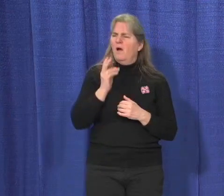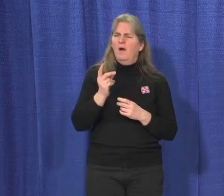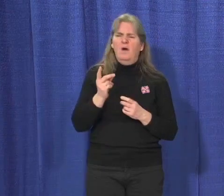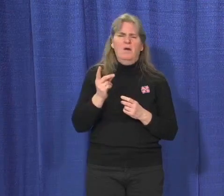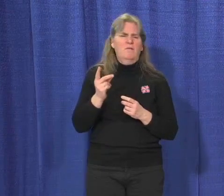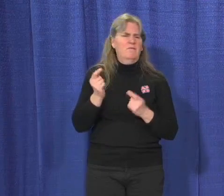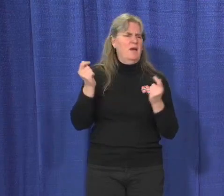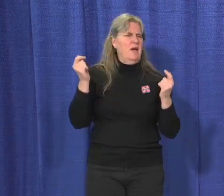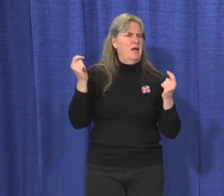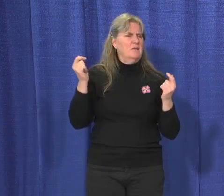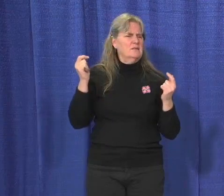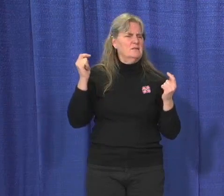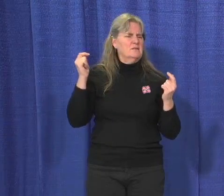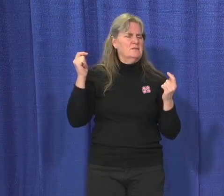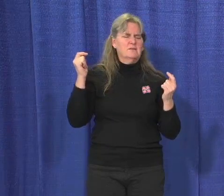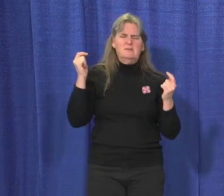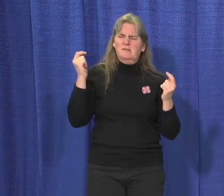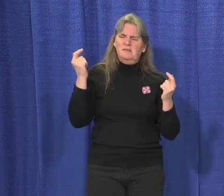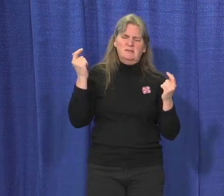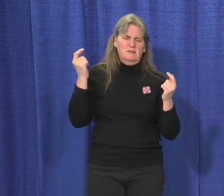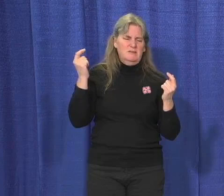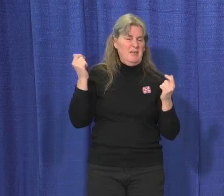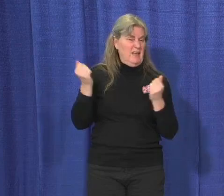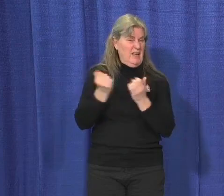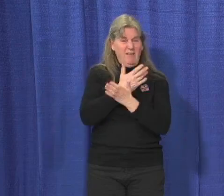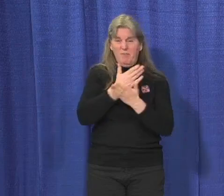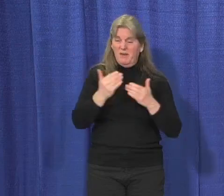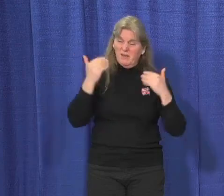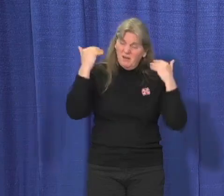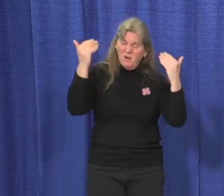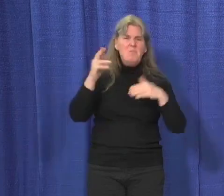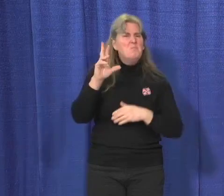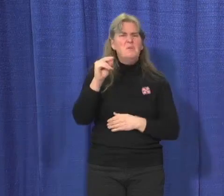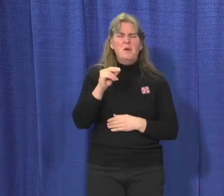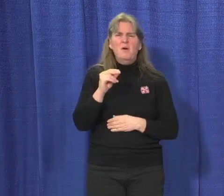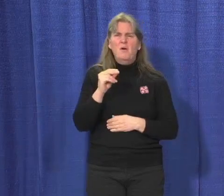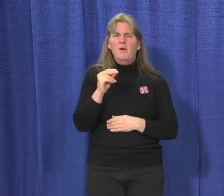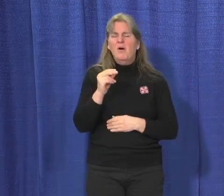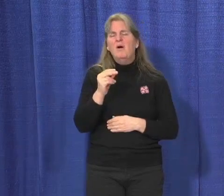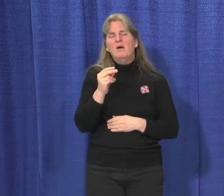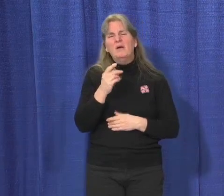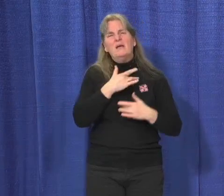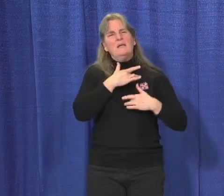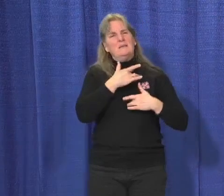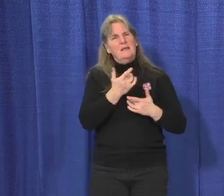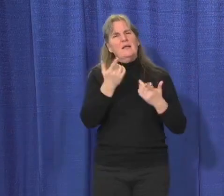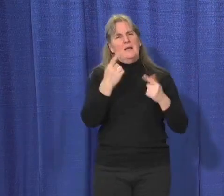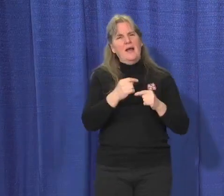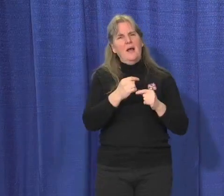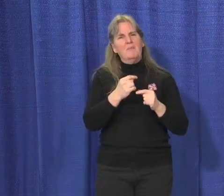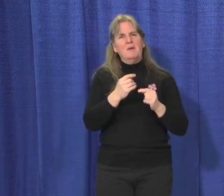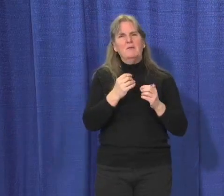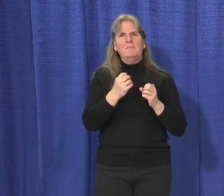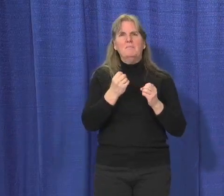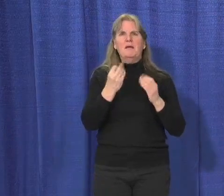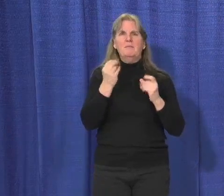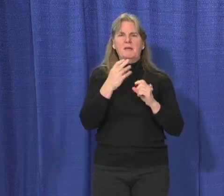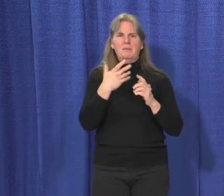overnight phenomenon. The O’s a expect that you get a large rush and detailing off and